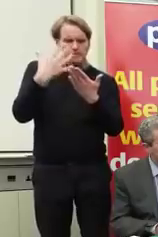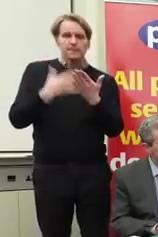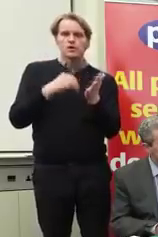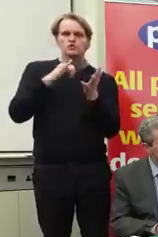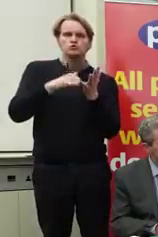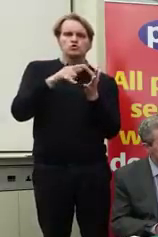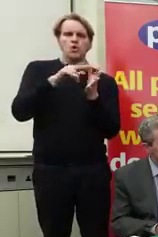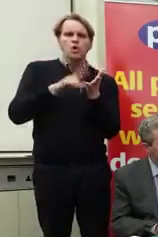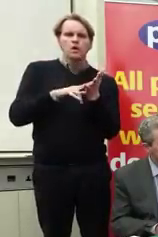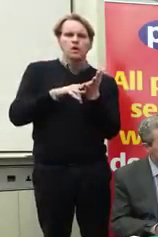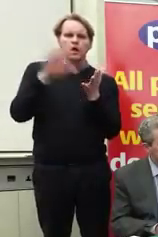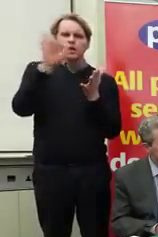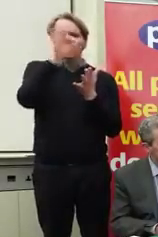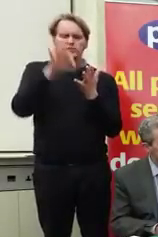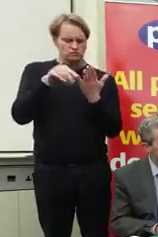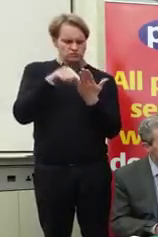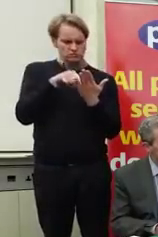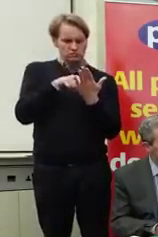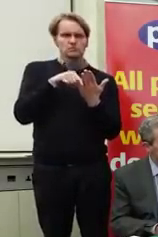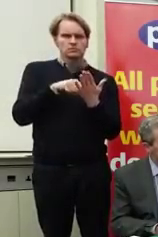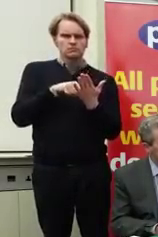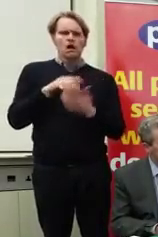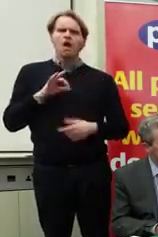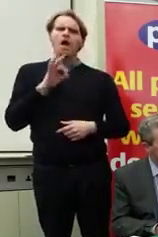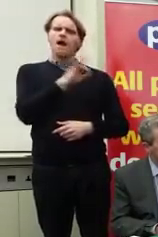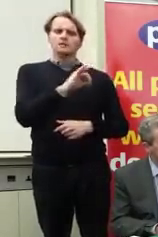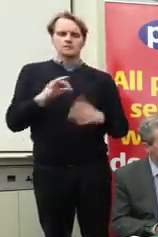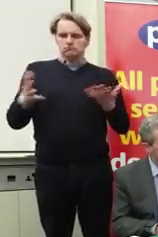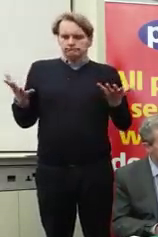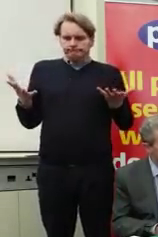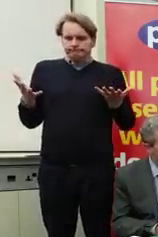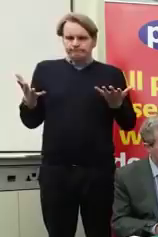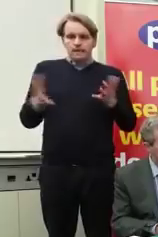you get asked quite a while. How can MPs and mostly opposition MPs -